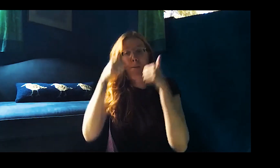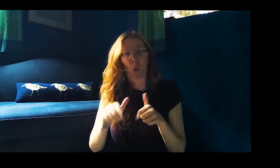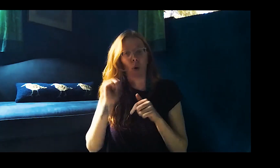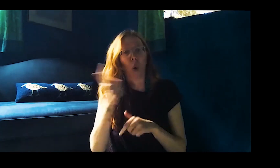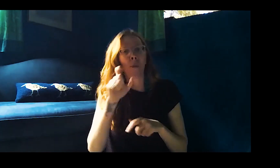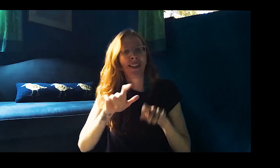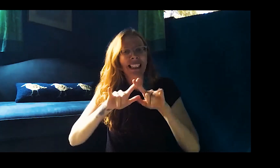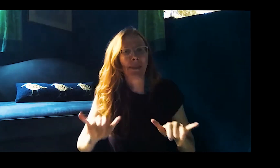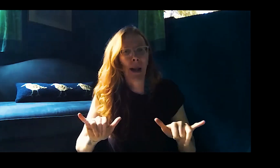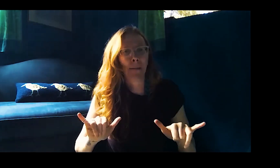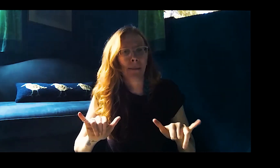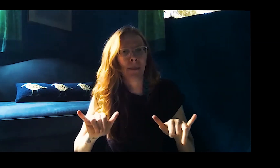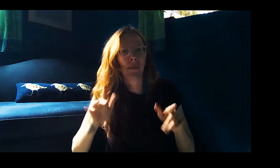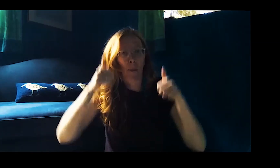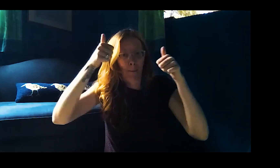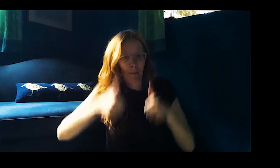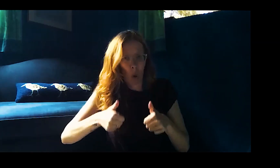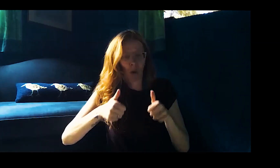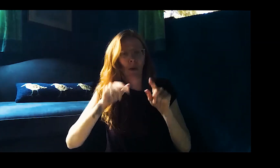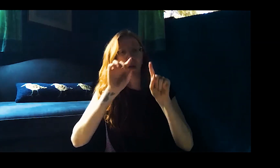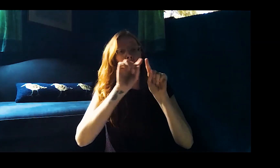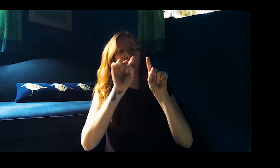it, we have to post it all at the same time, and when someone clicks on someone's picture,